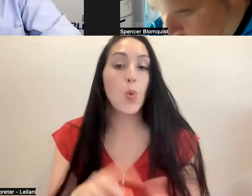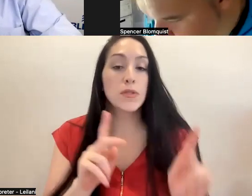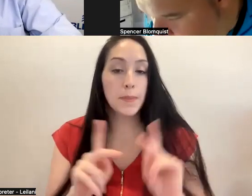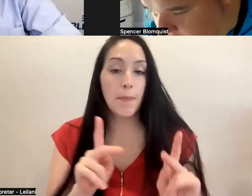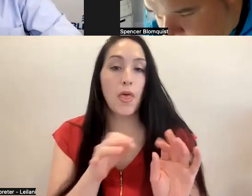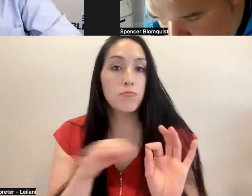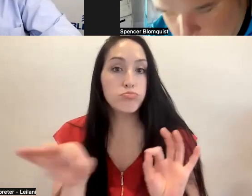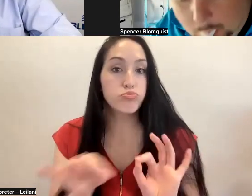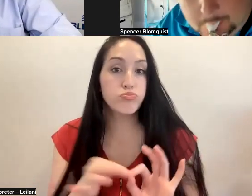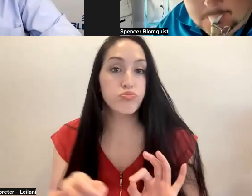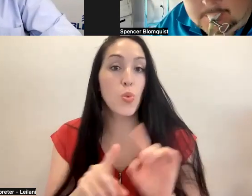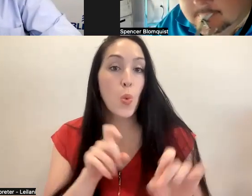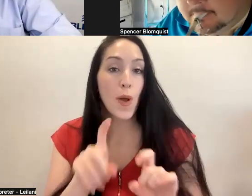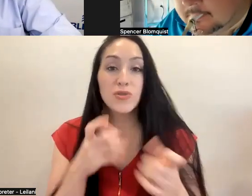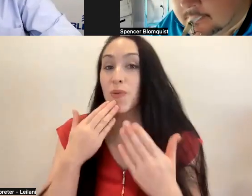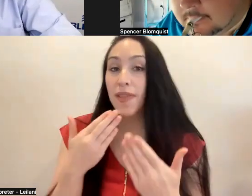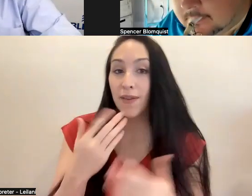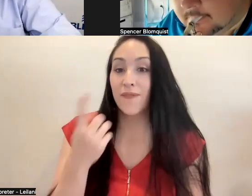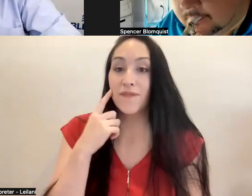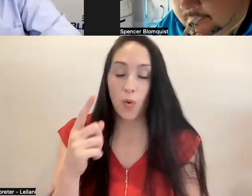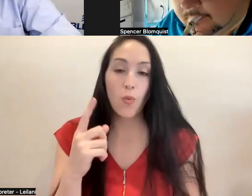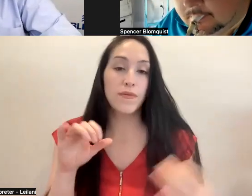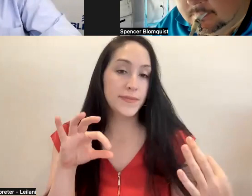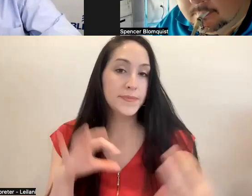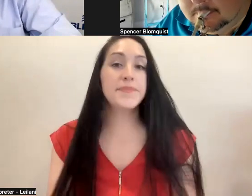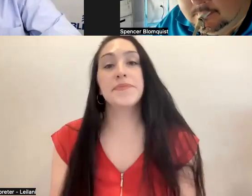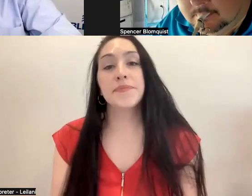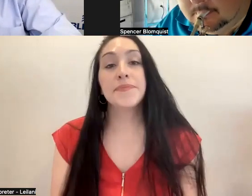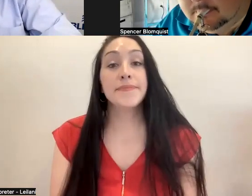11:17:50 So? What an answer! That real, quick, and see what the results are!